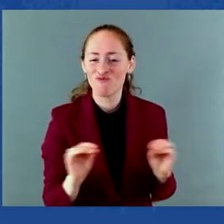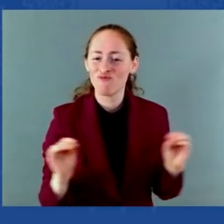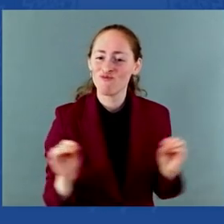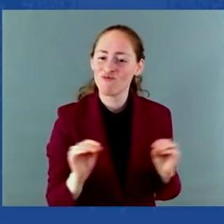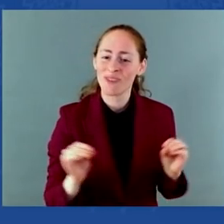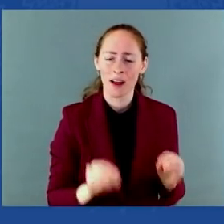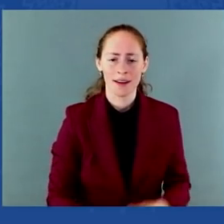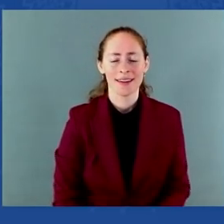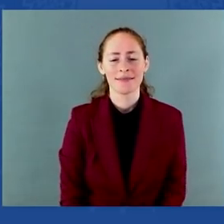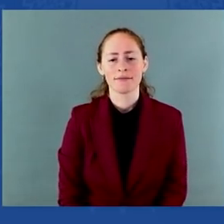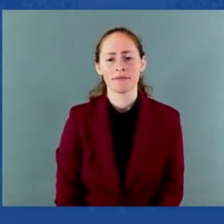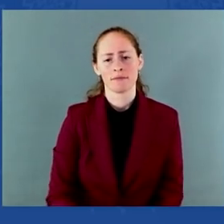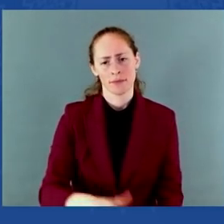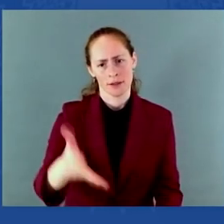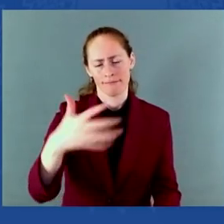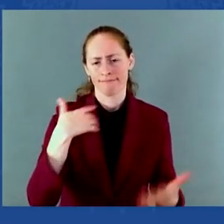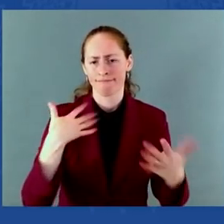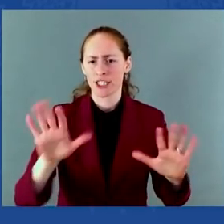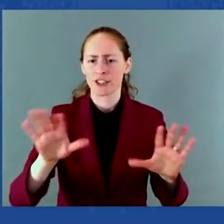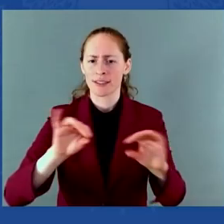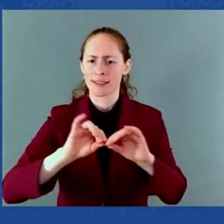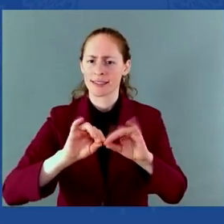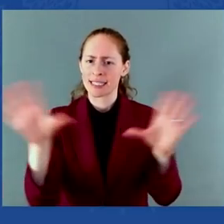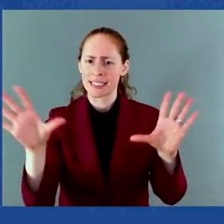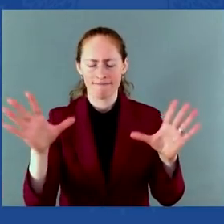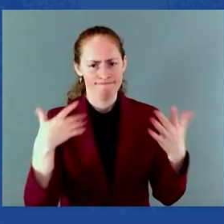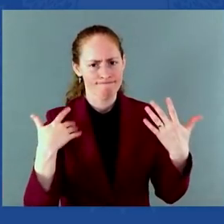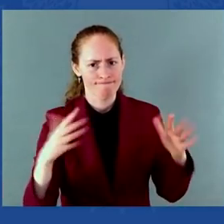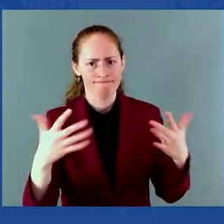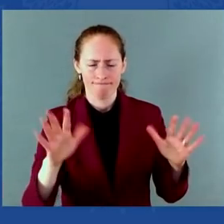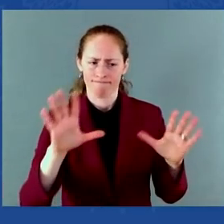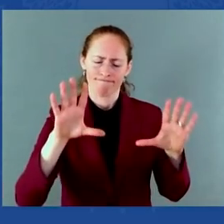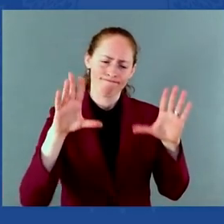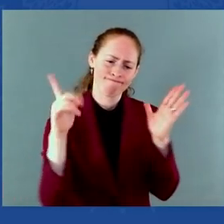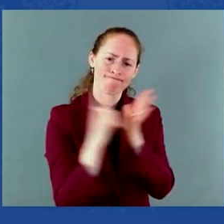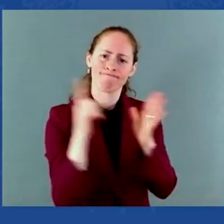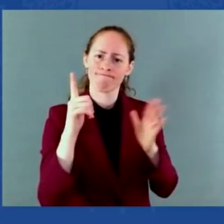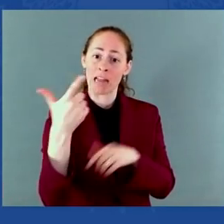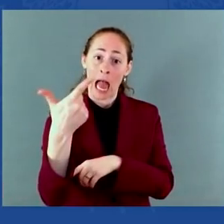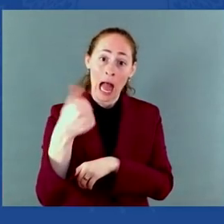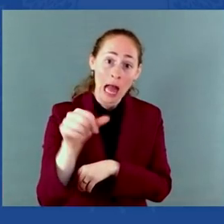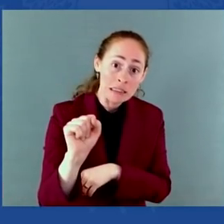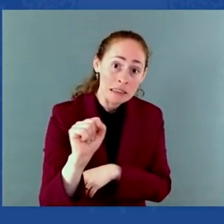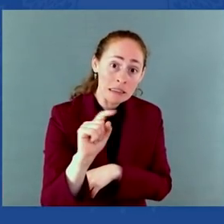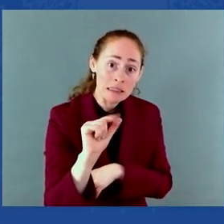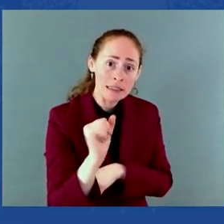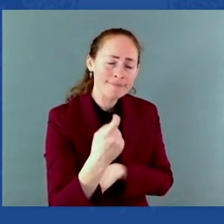include a gas tax in this bill because that would mean people --